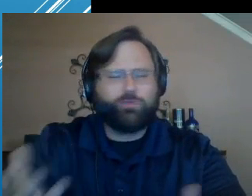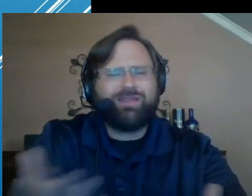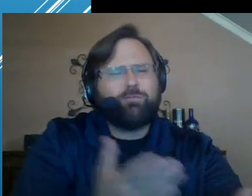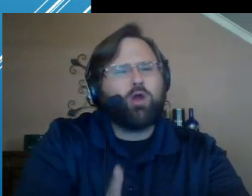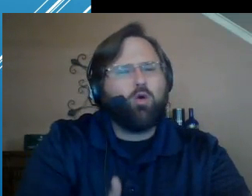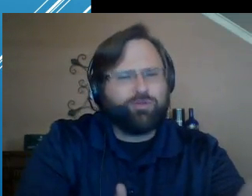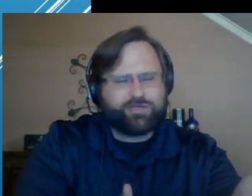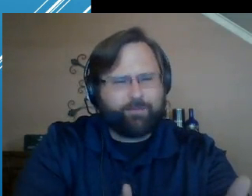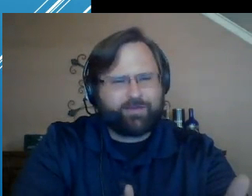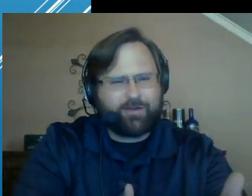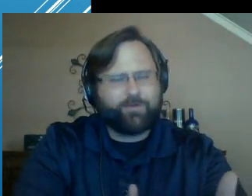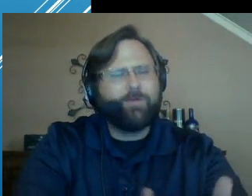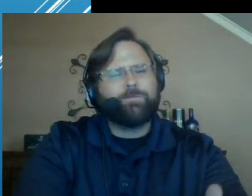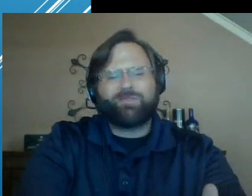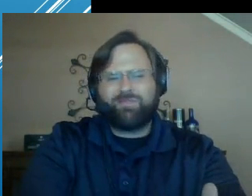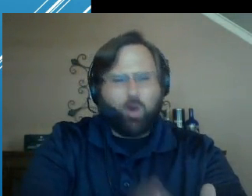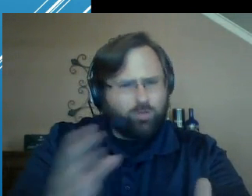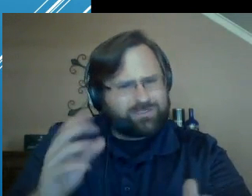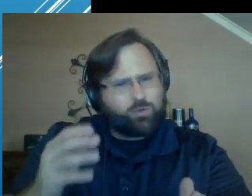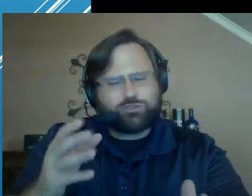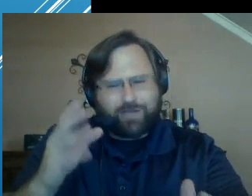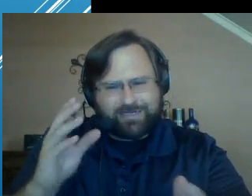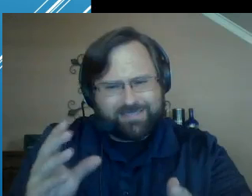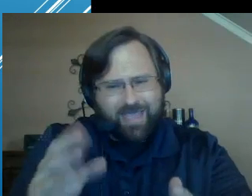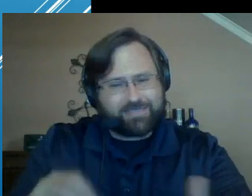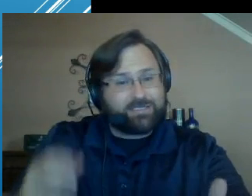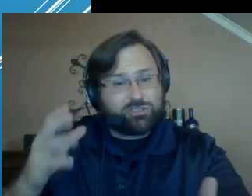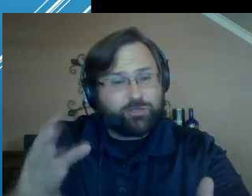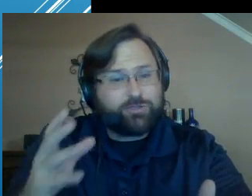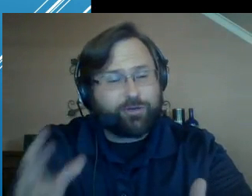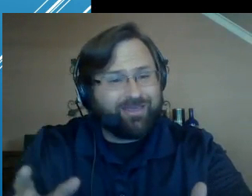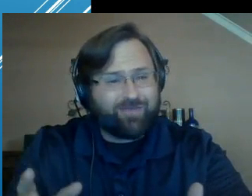you would never put old in the topic there the old is what you're trying to say it's the description you're giving